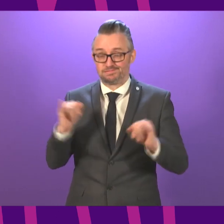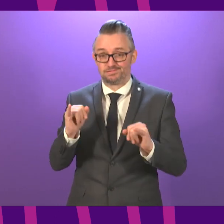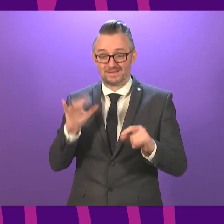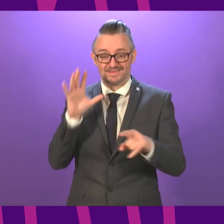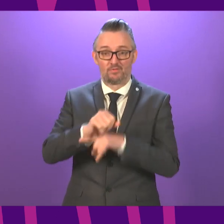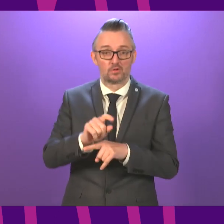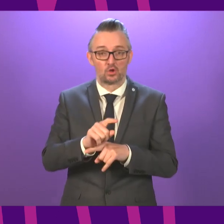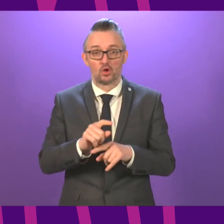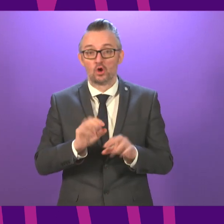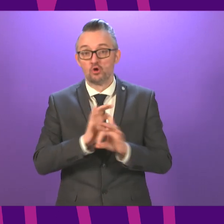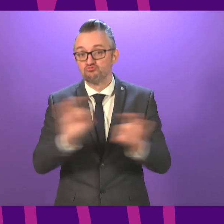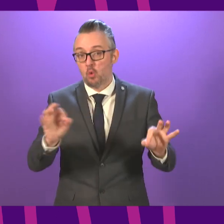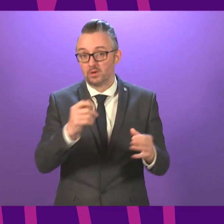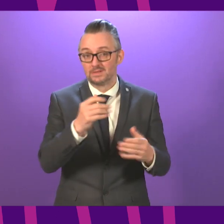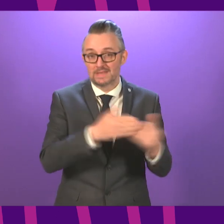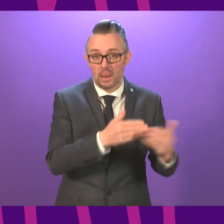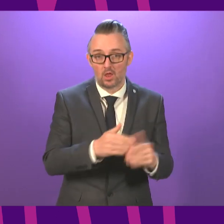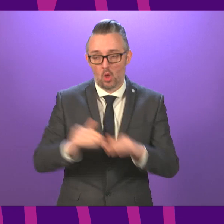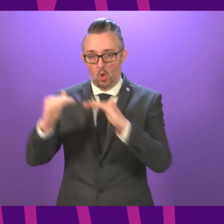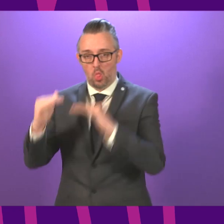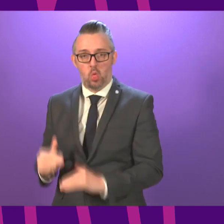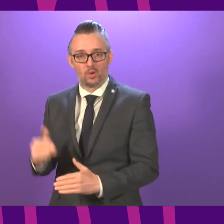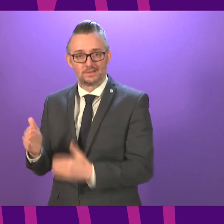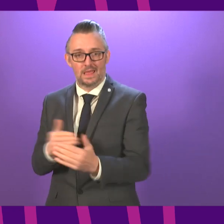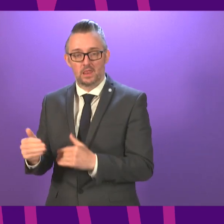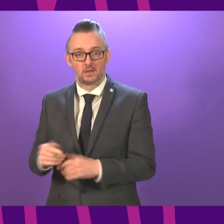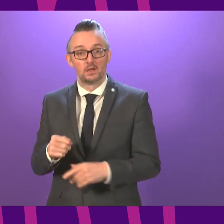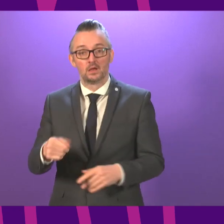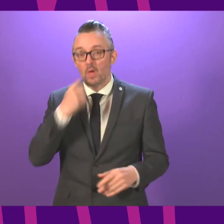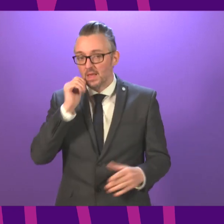either of which will be damaging and harmful. They will be damaging and harmful to all sectors